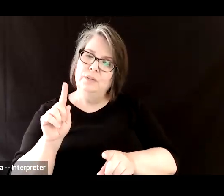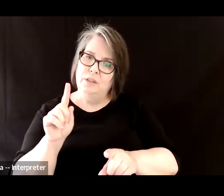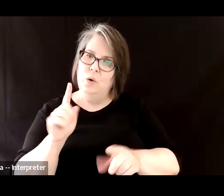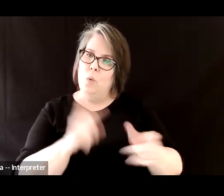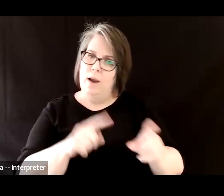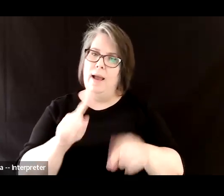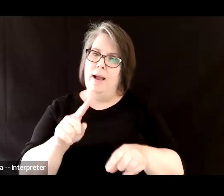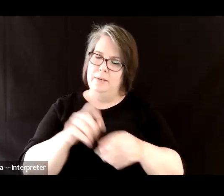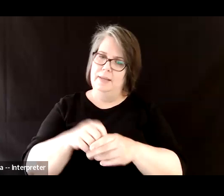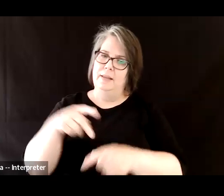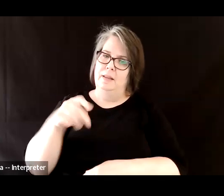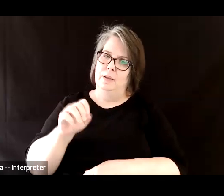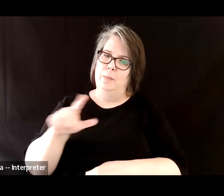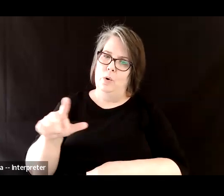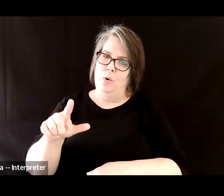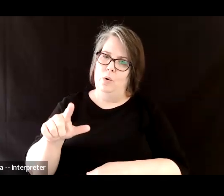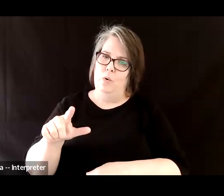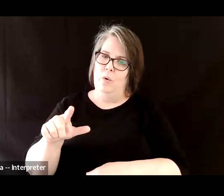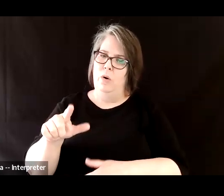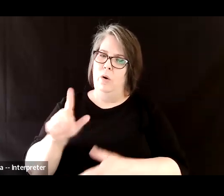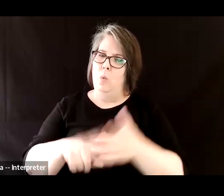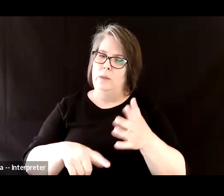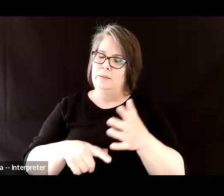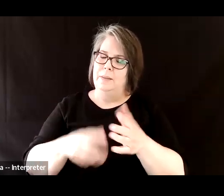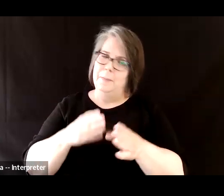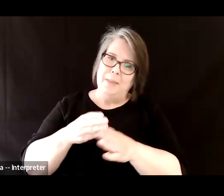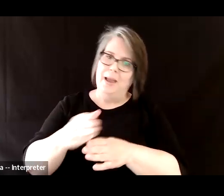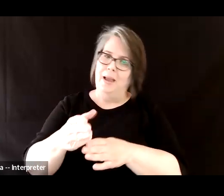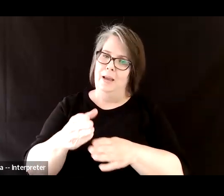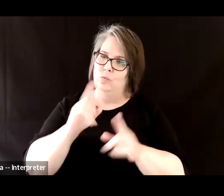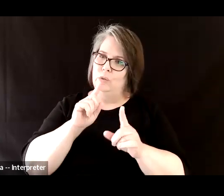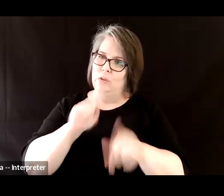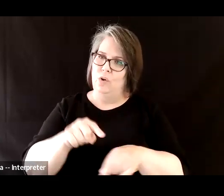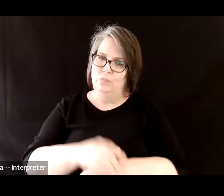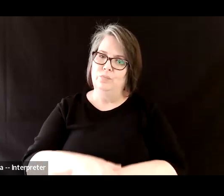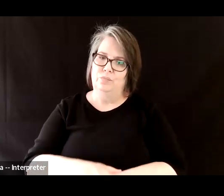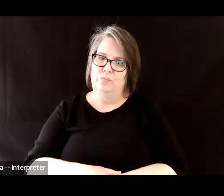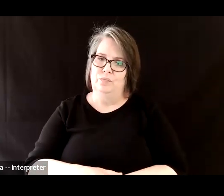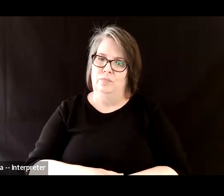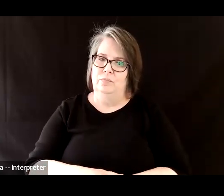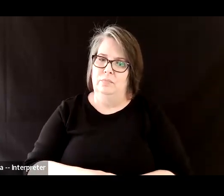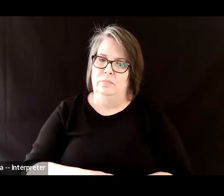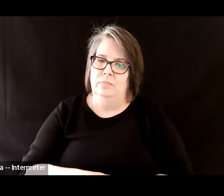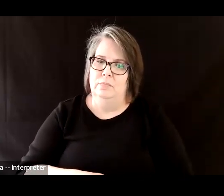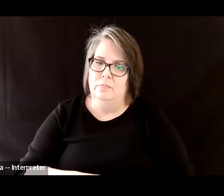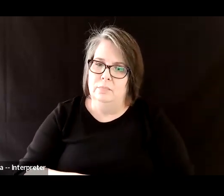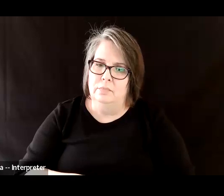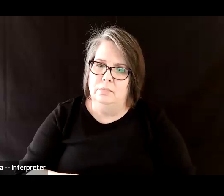happened in the poll, what are the main results of the poll, et cetera. Backgrounds.